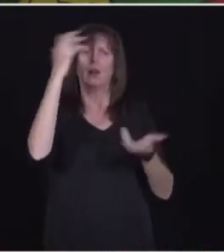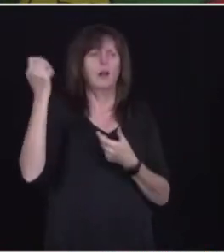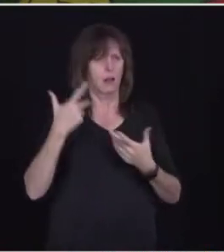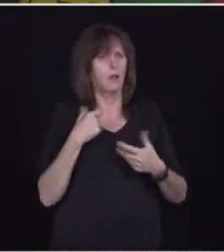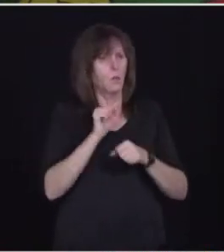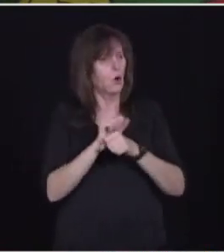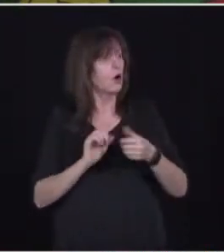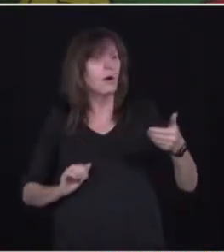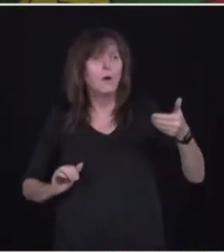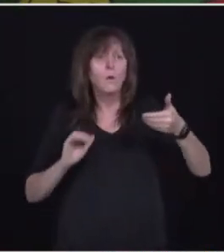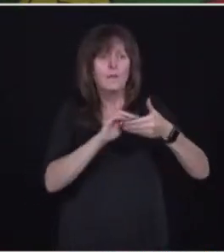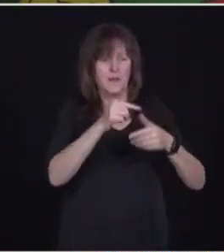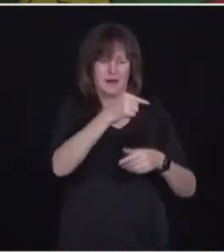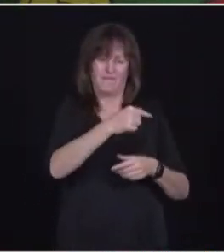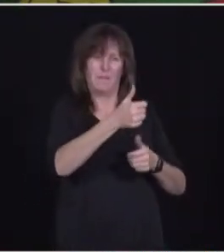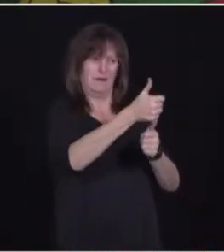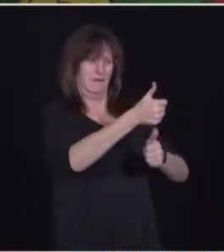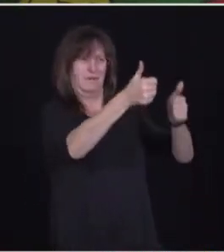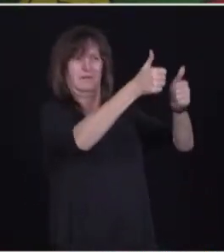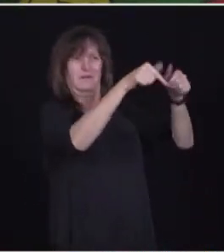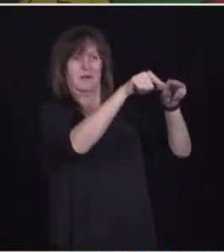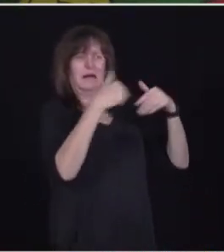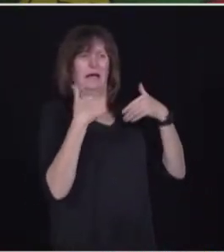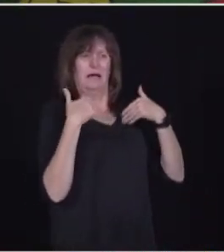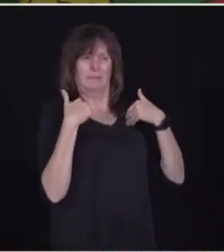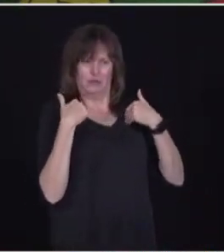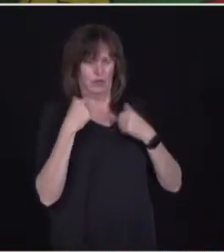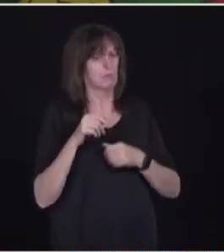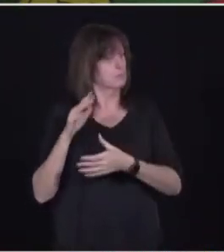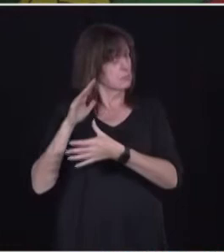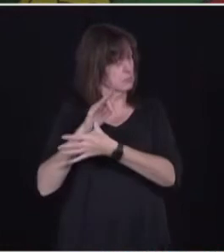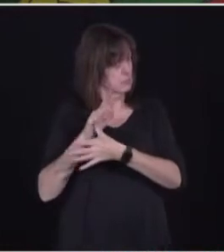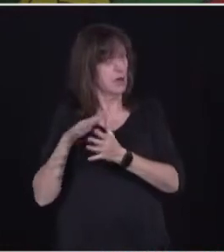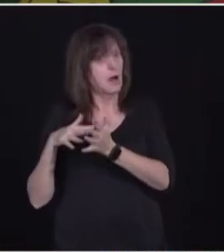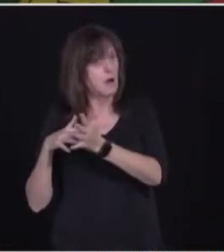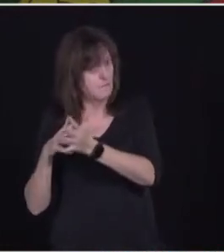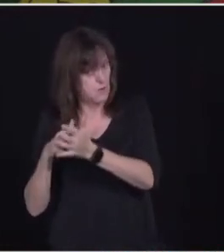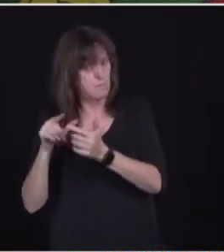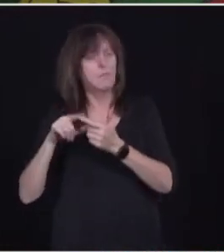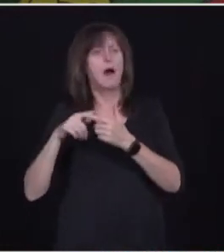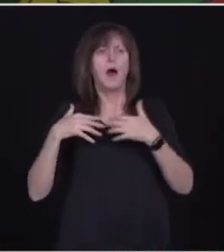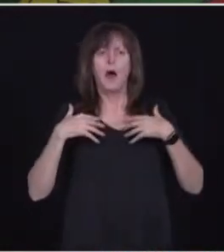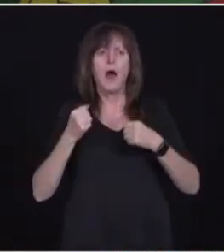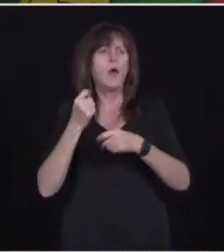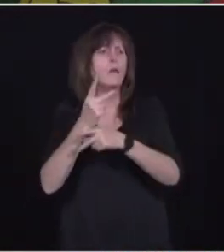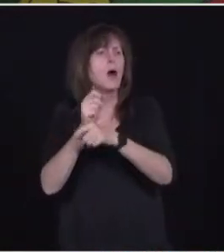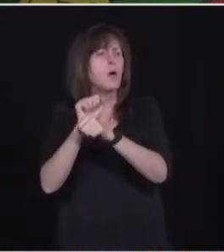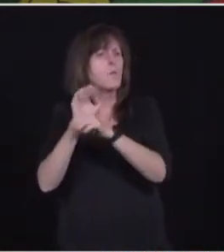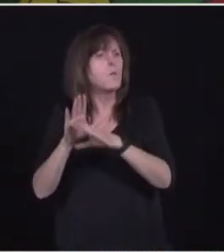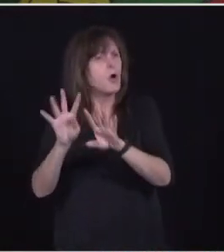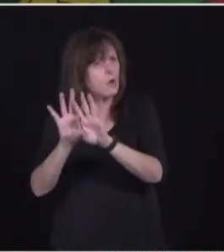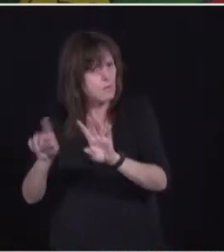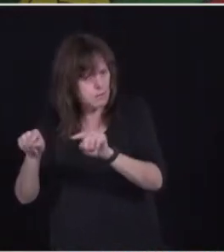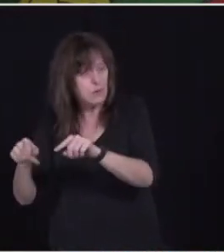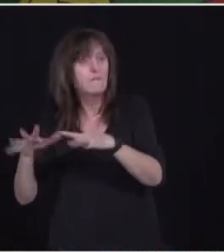vaccines will start to arrive other than Pfizer, and other than perhaps Pfizer and Moe Derrida and we will start and we will ask of